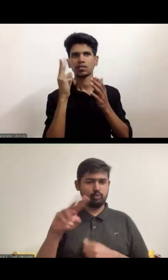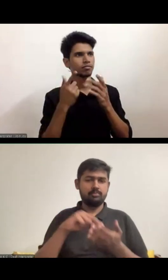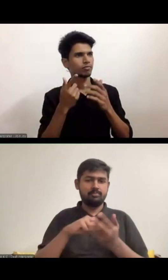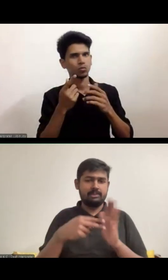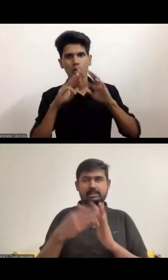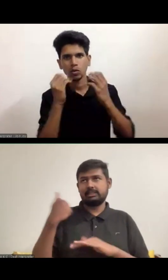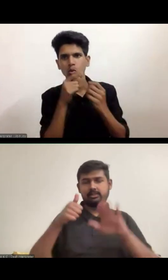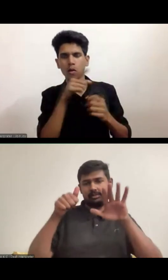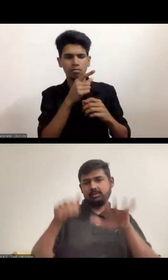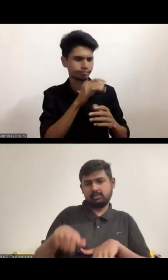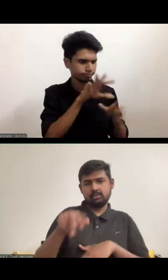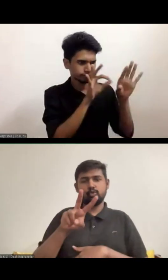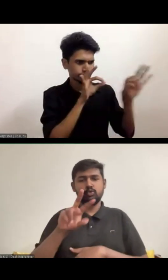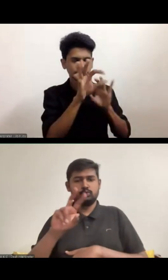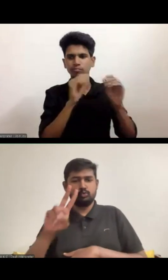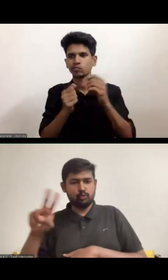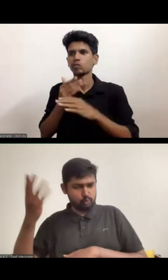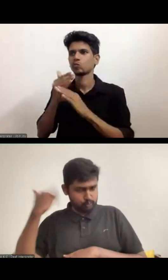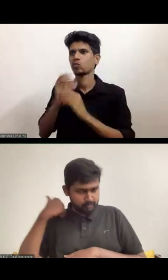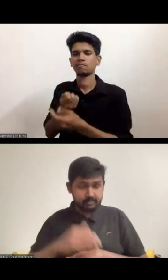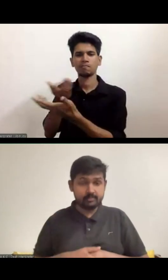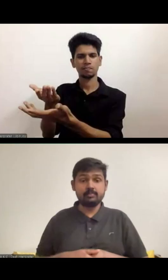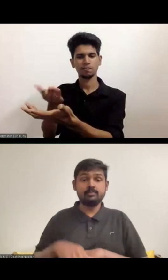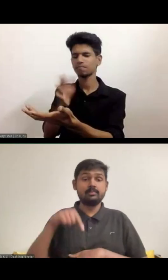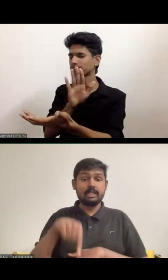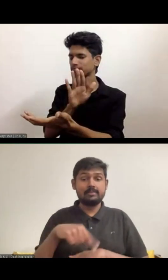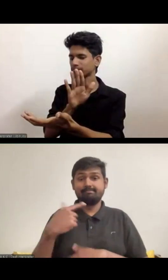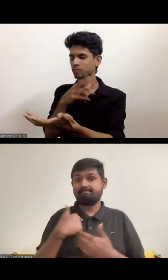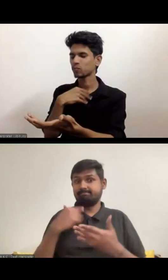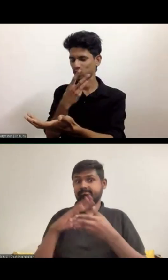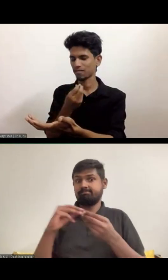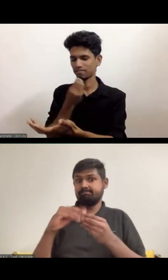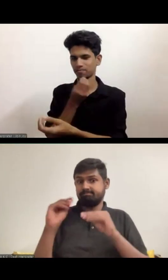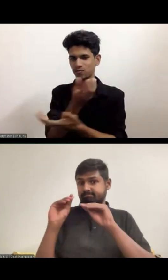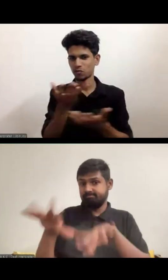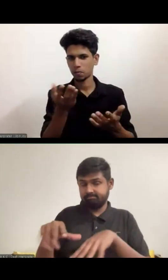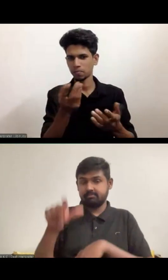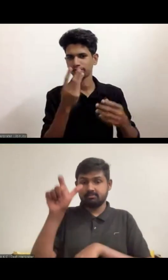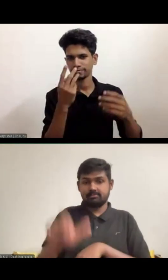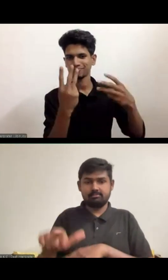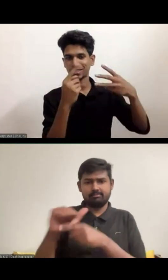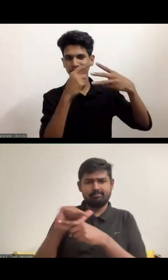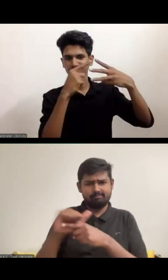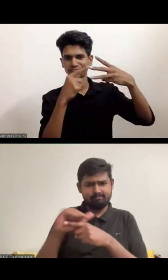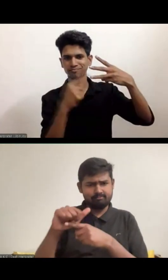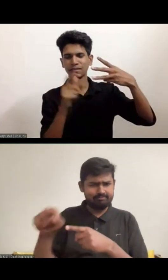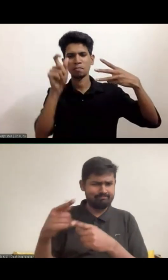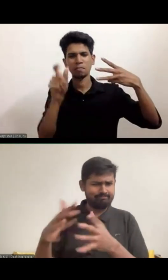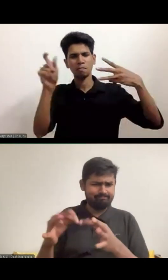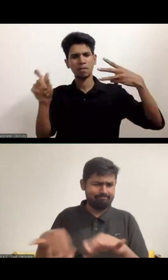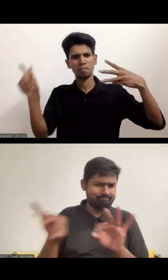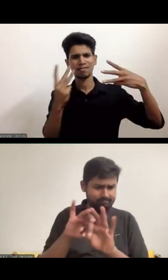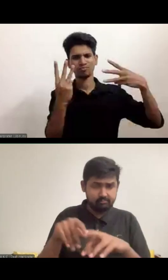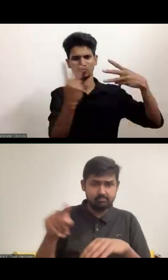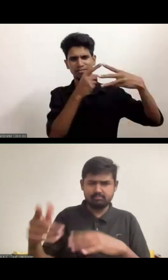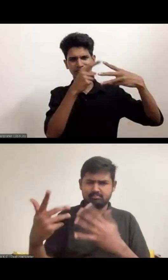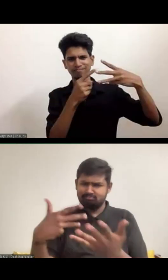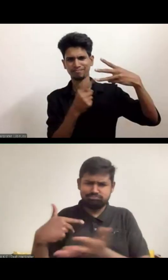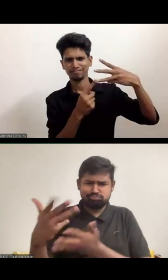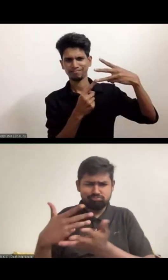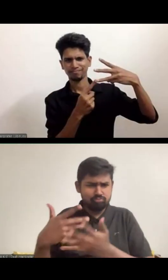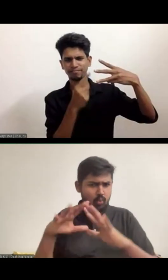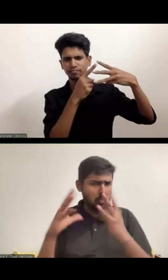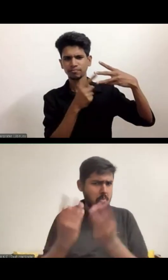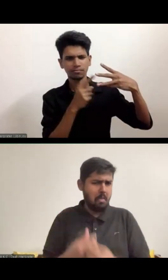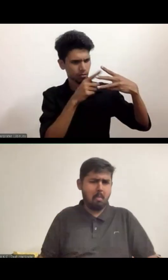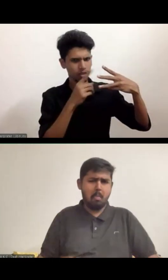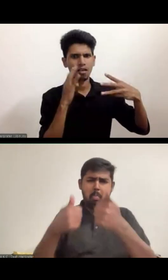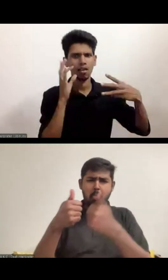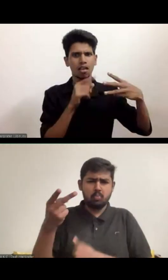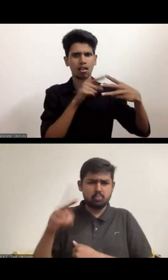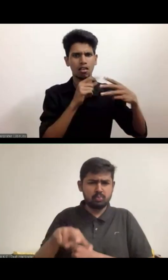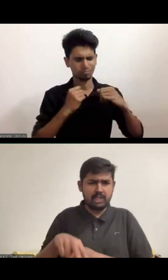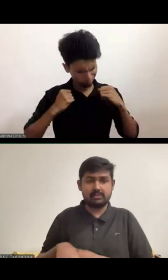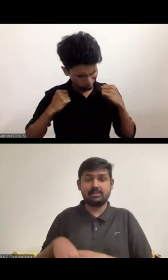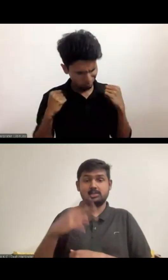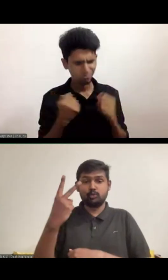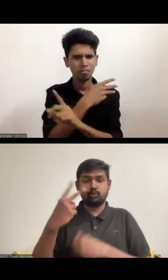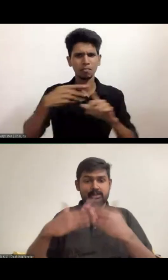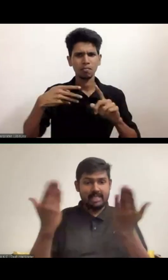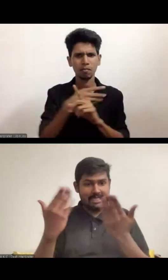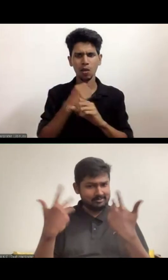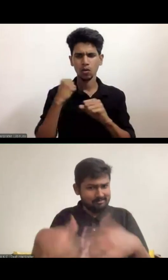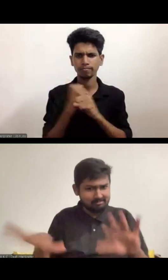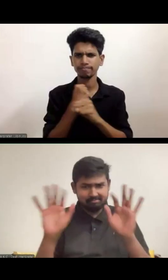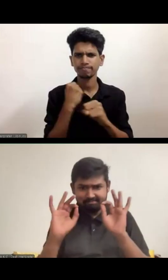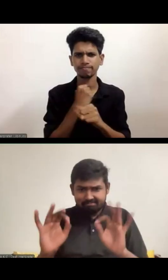So I want to mention here, three key people who played a significant role in those workshops, and